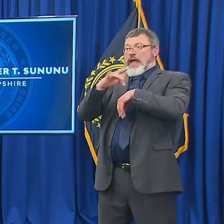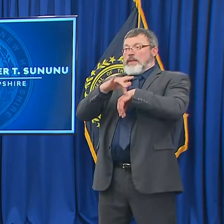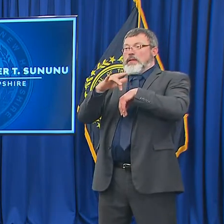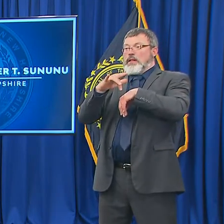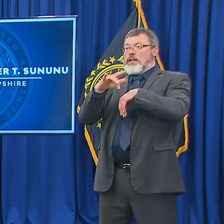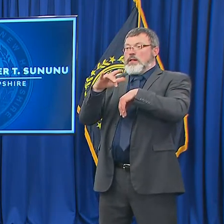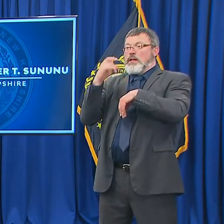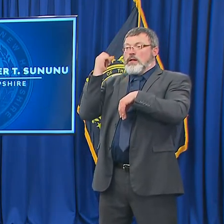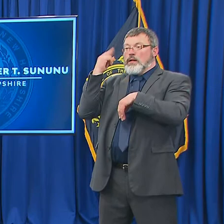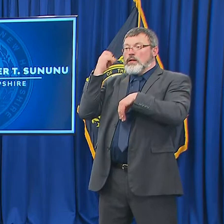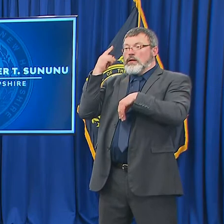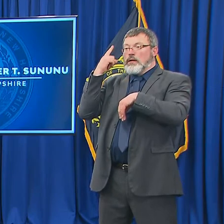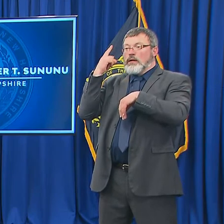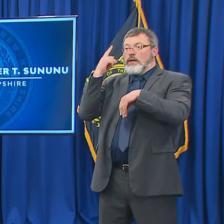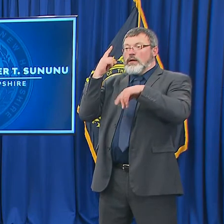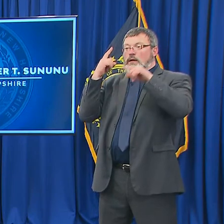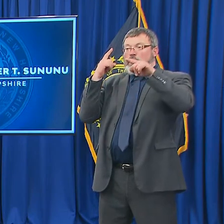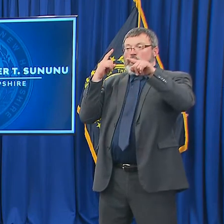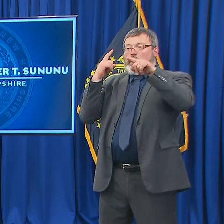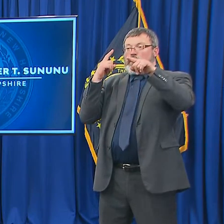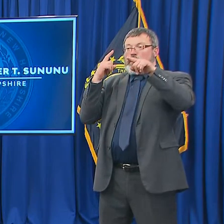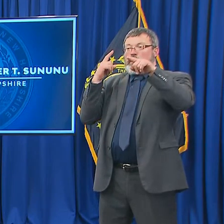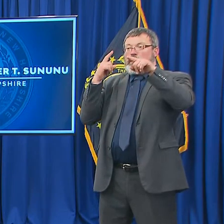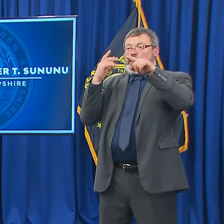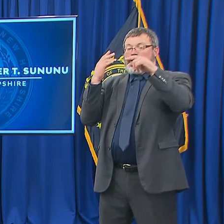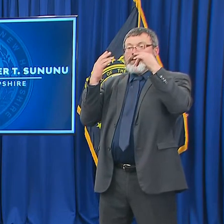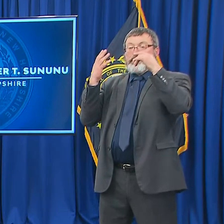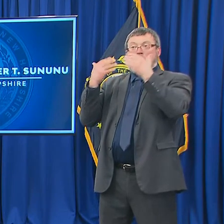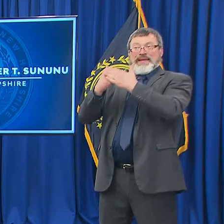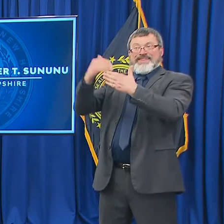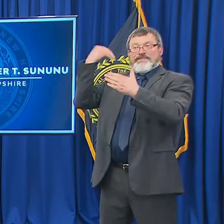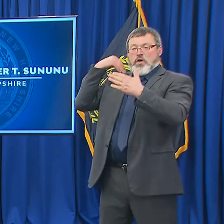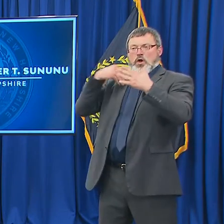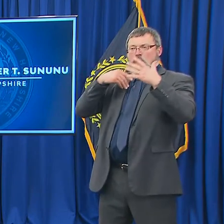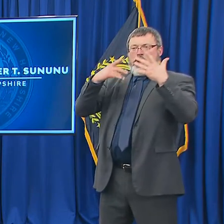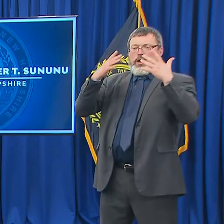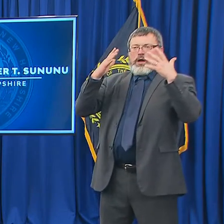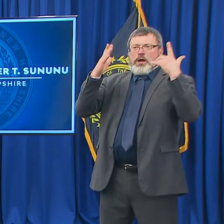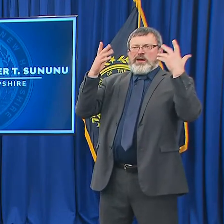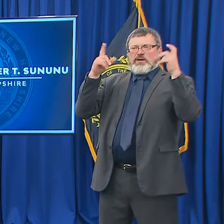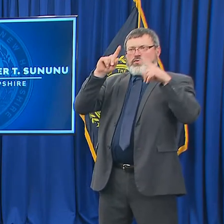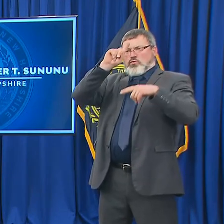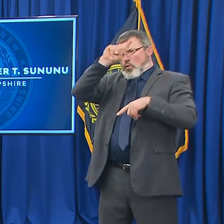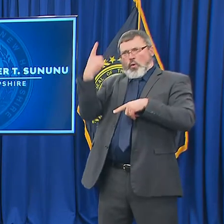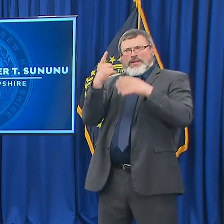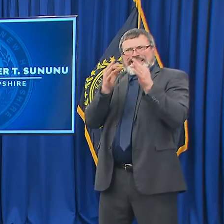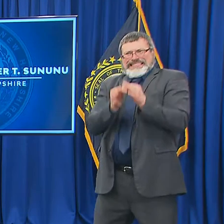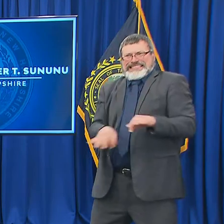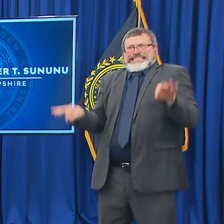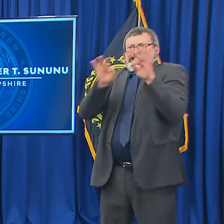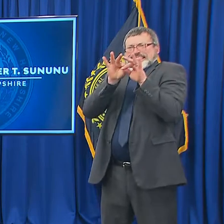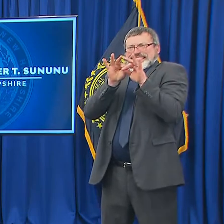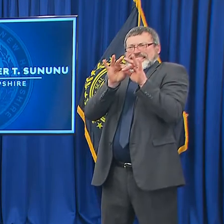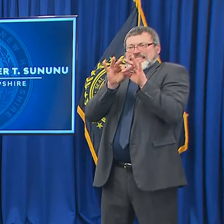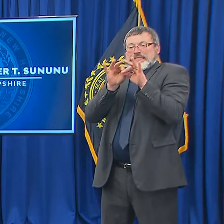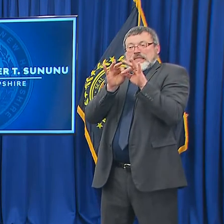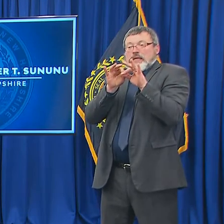inpatient and outpatients to staff additional inpatient beds so it's somewhere between you know 26